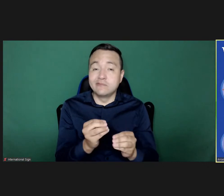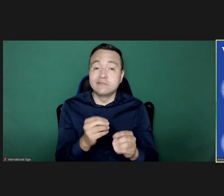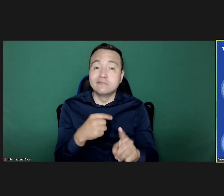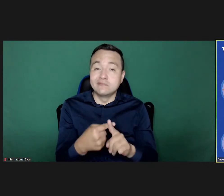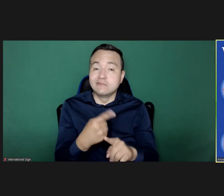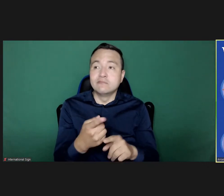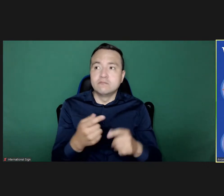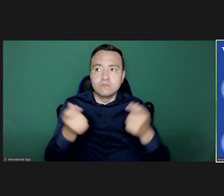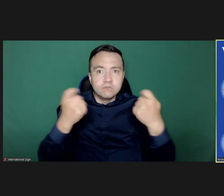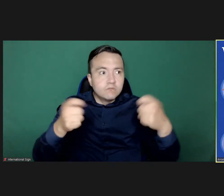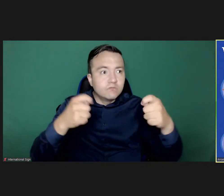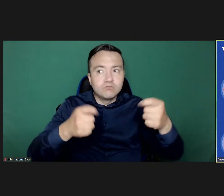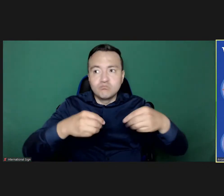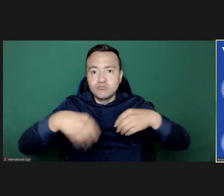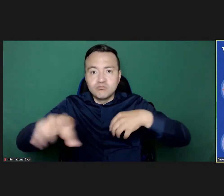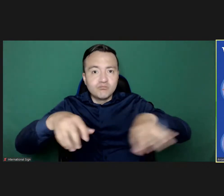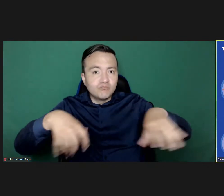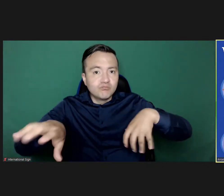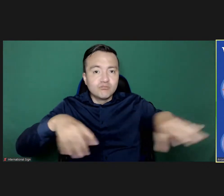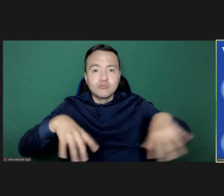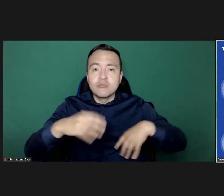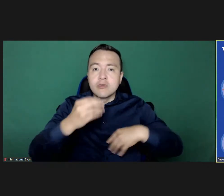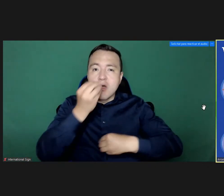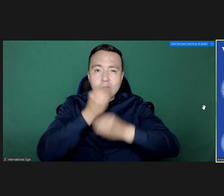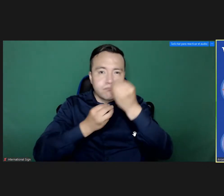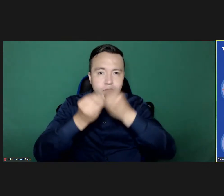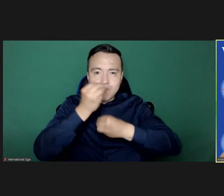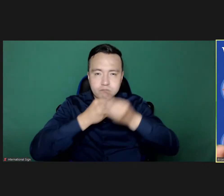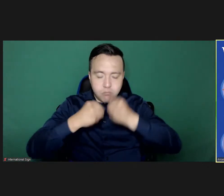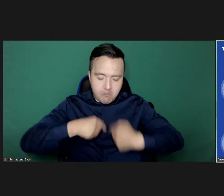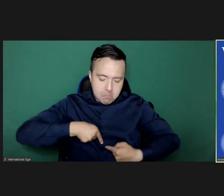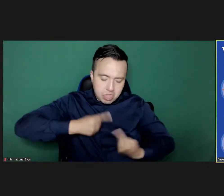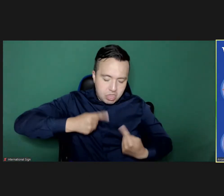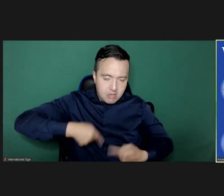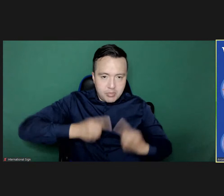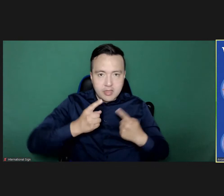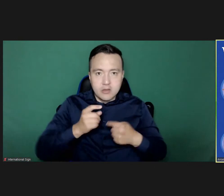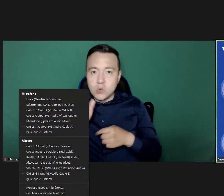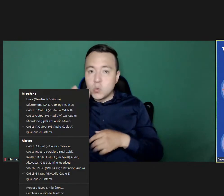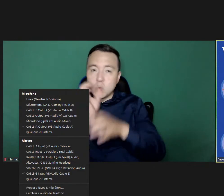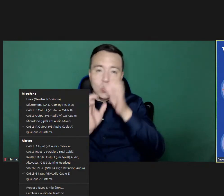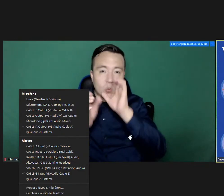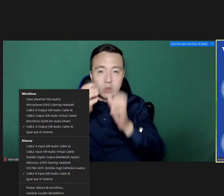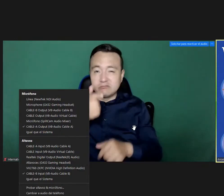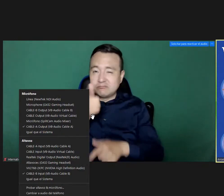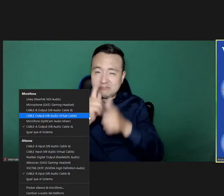harmful foods and alcohol. But that's a more complex discussion.